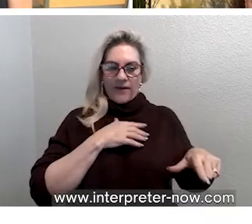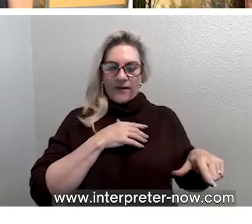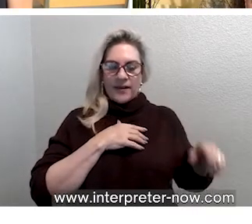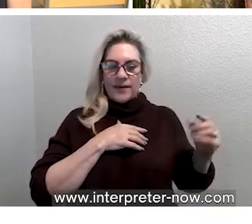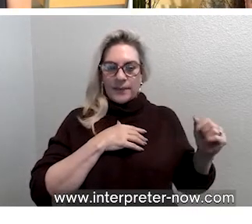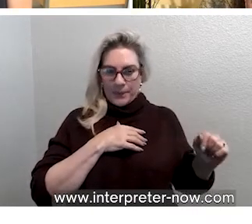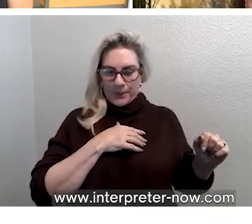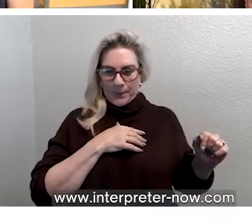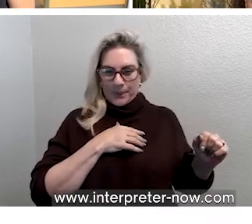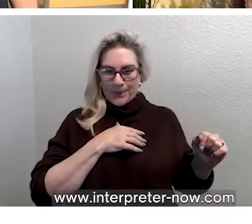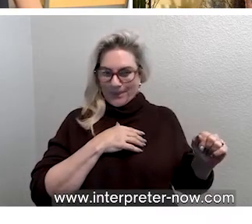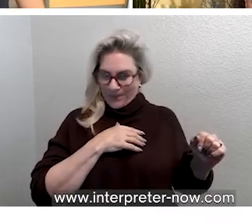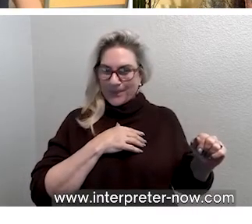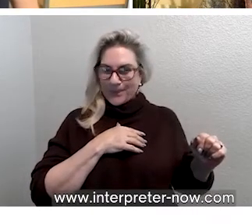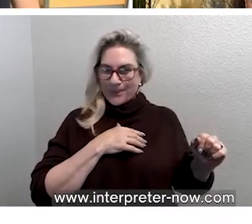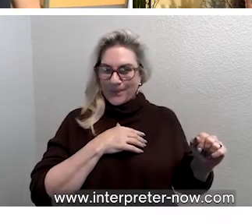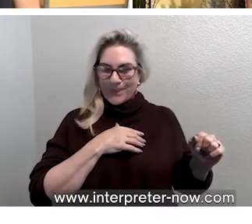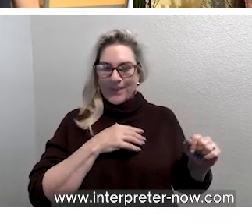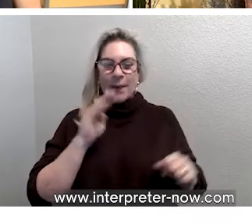On my left shoulder. Awesome. Great.